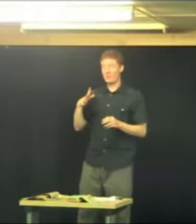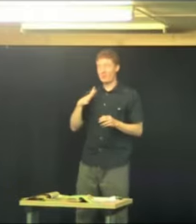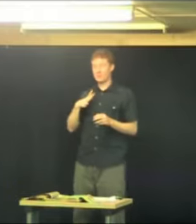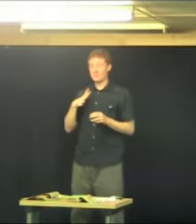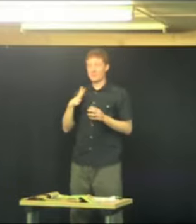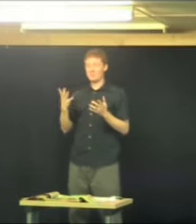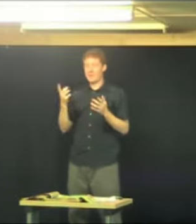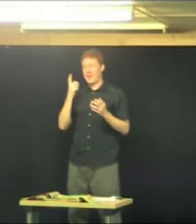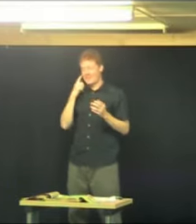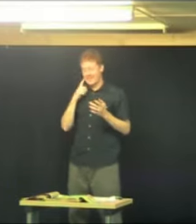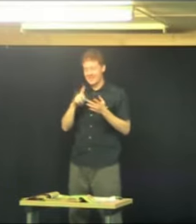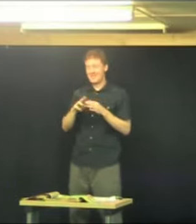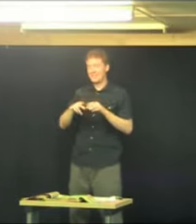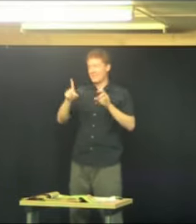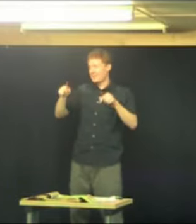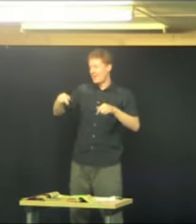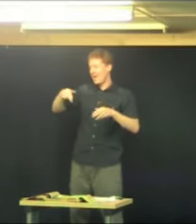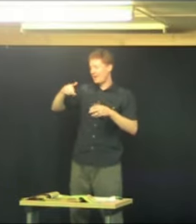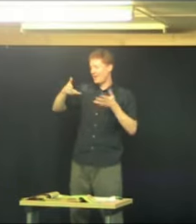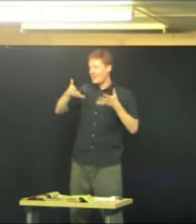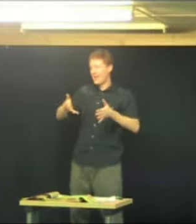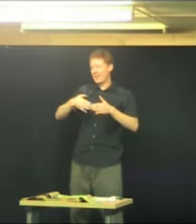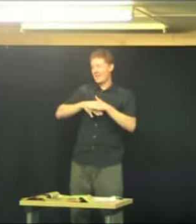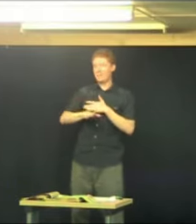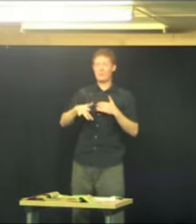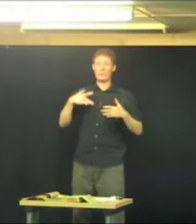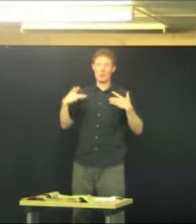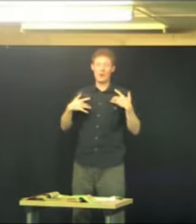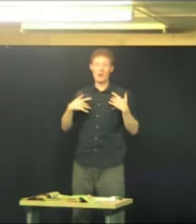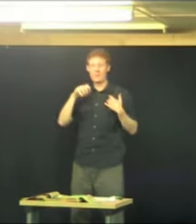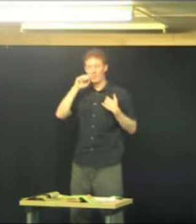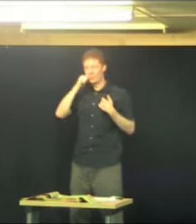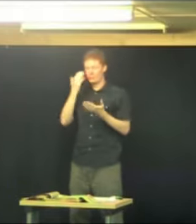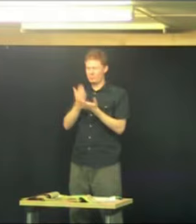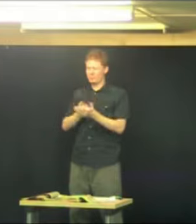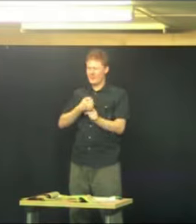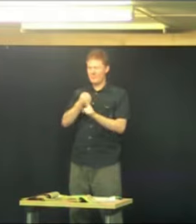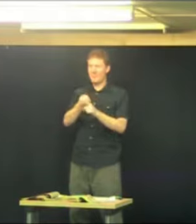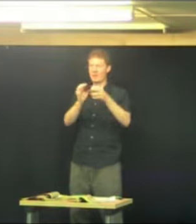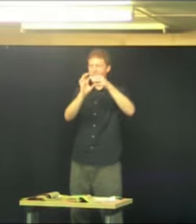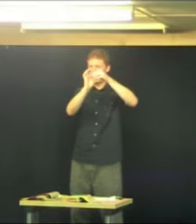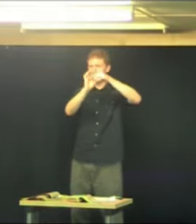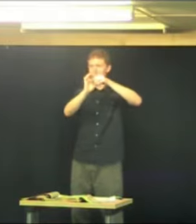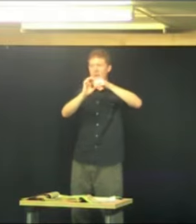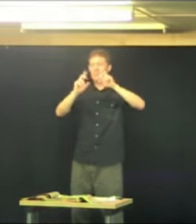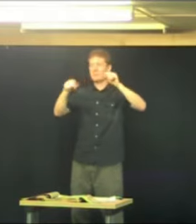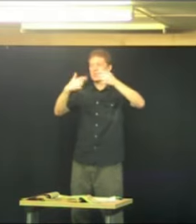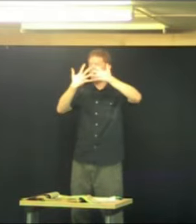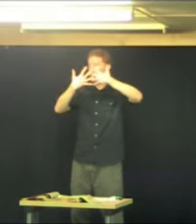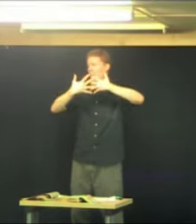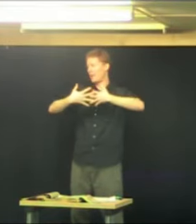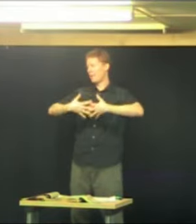If you start to let sin in your life it will really impact your relationship with God